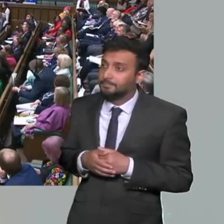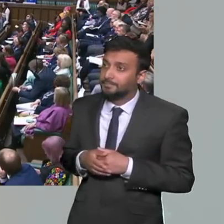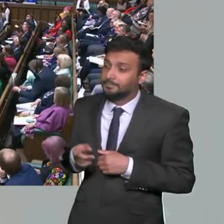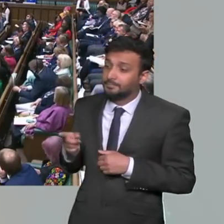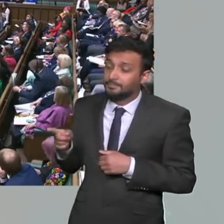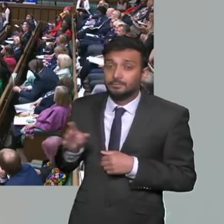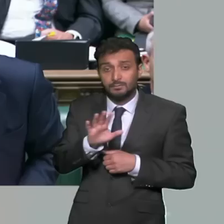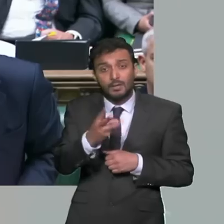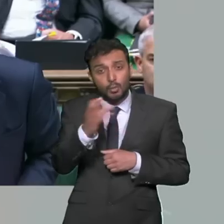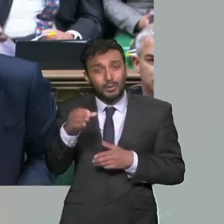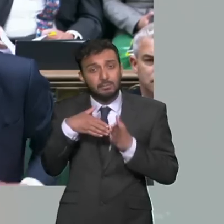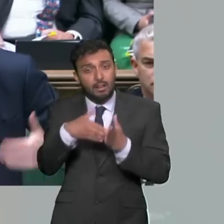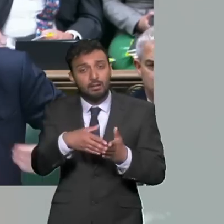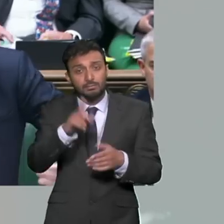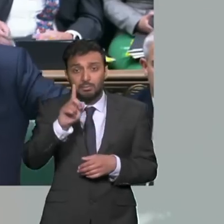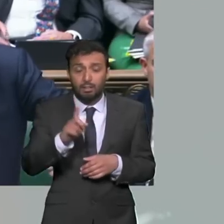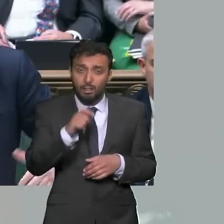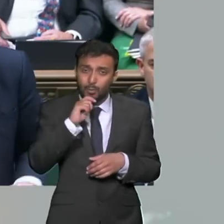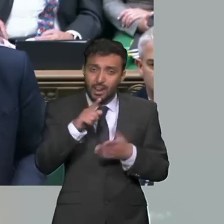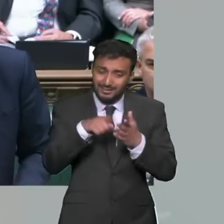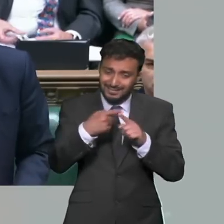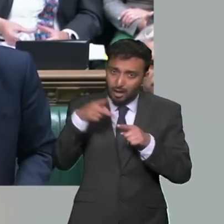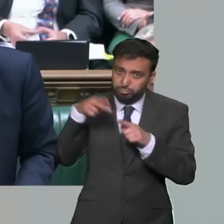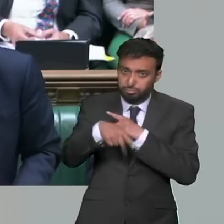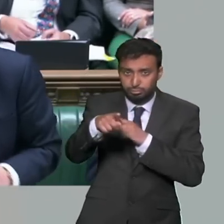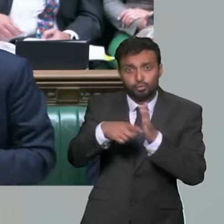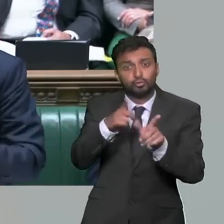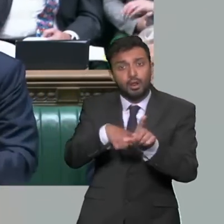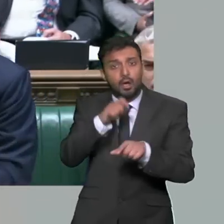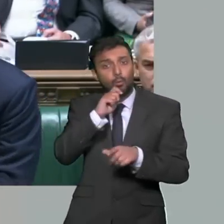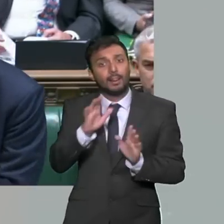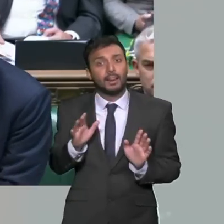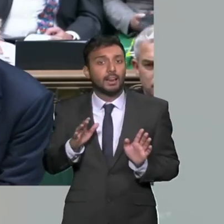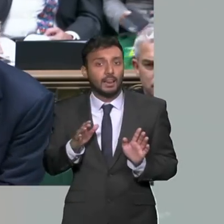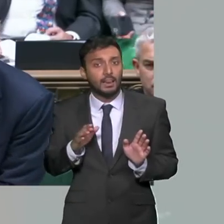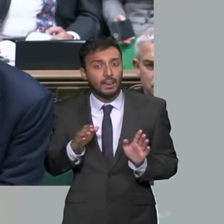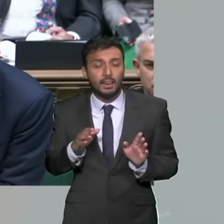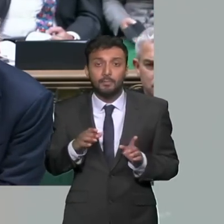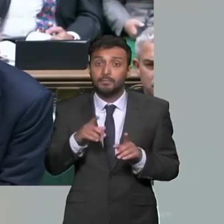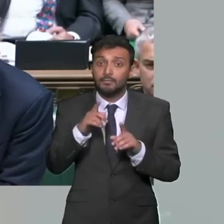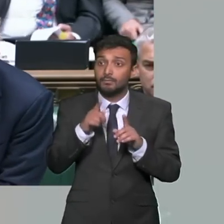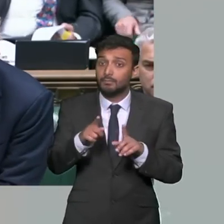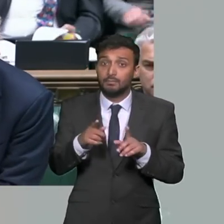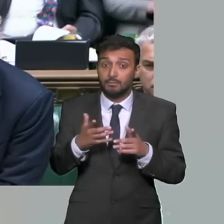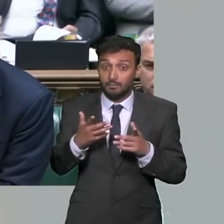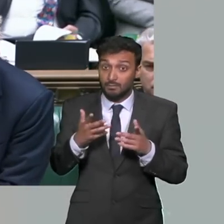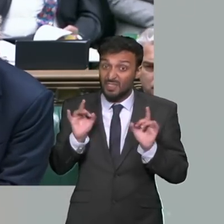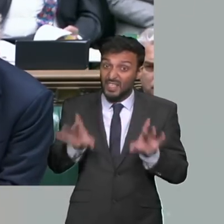get a tax cut in July, on top of everything that we are already doing, but that is not the end of what this Government are going to do to look after people.